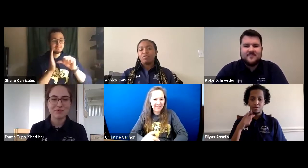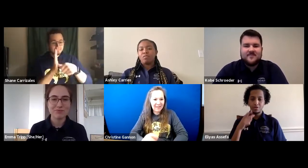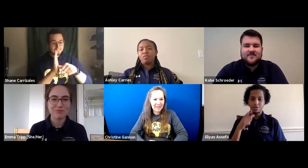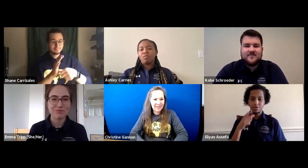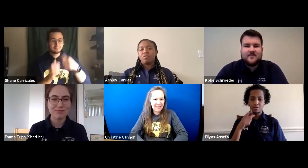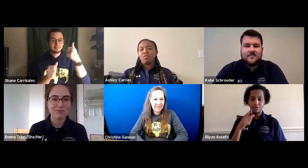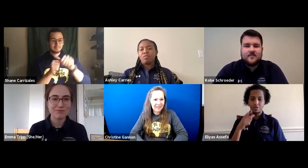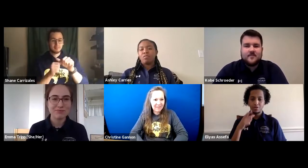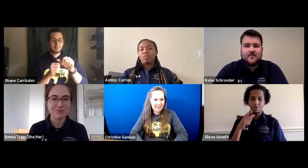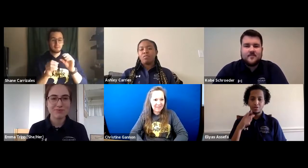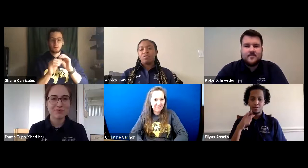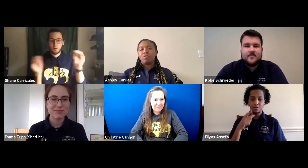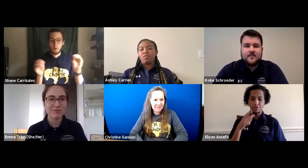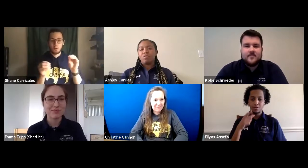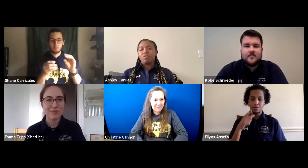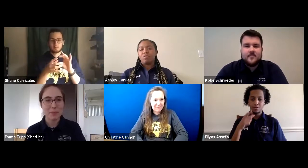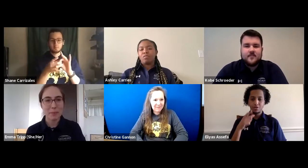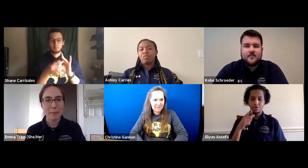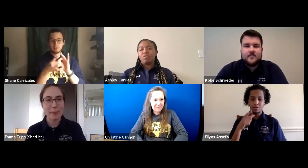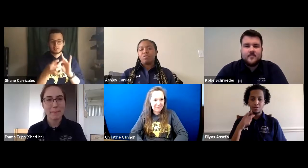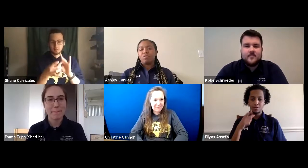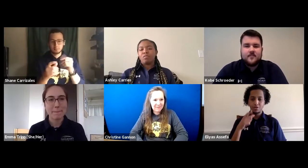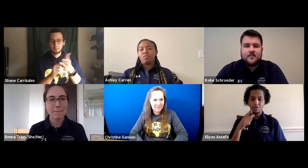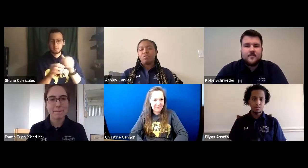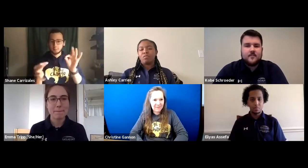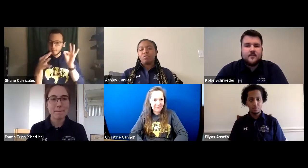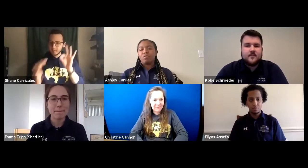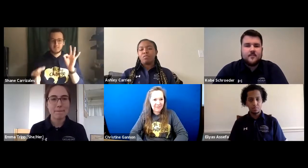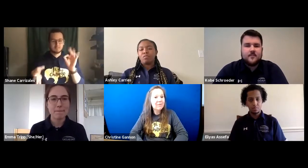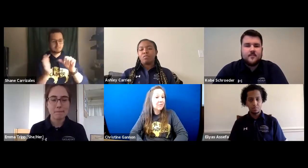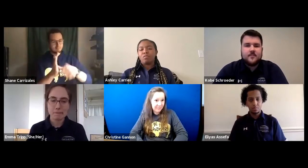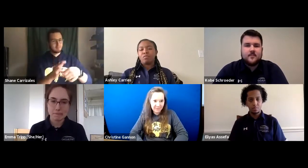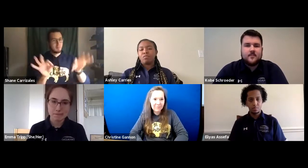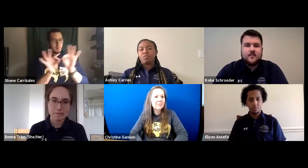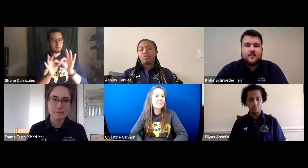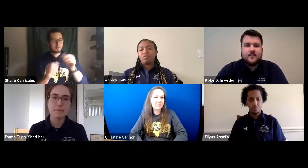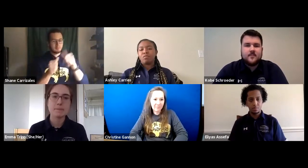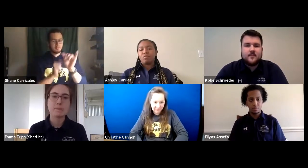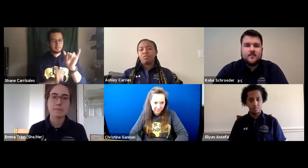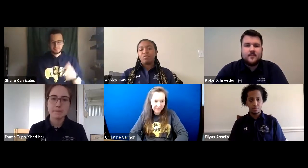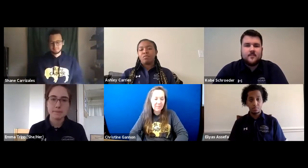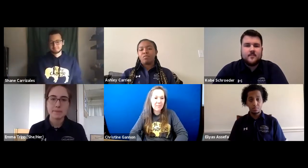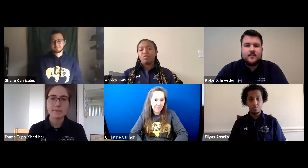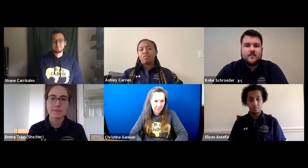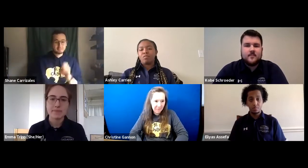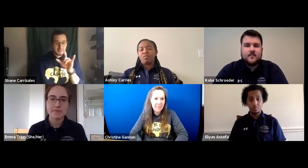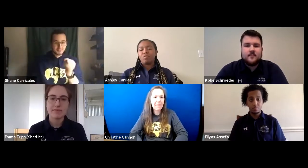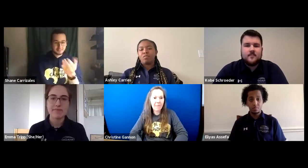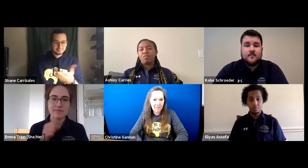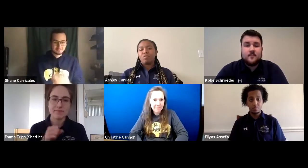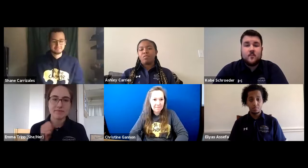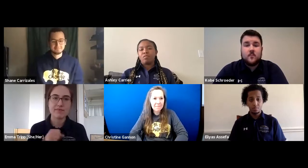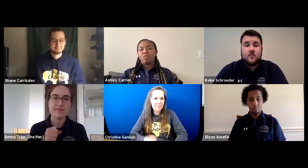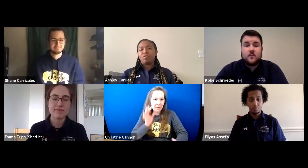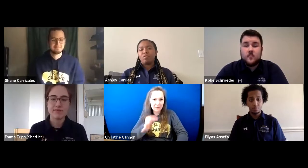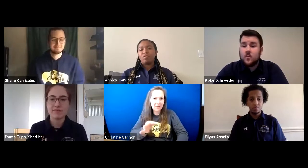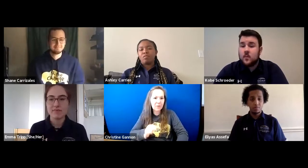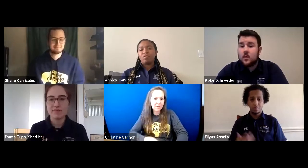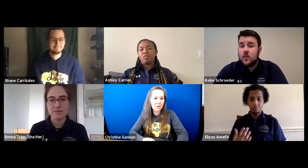Again, to emphasize, no relationship is perfect. That’s the most important thing to remember. Eli?